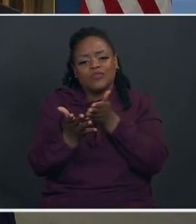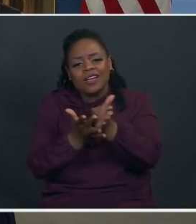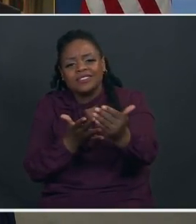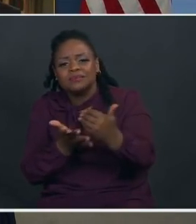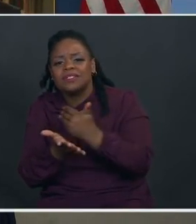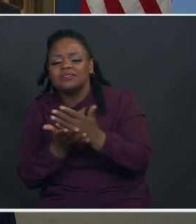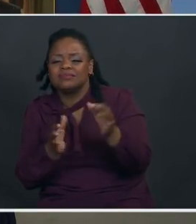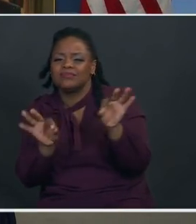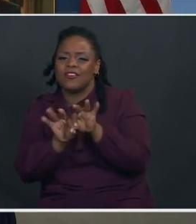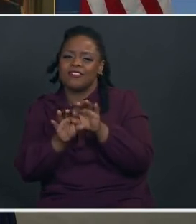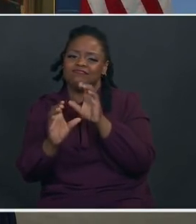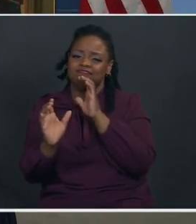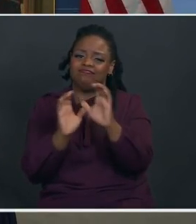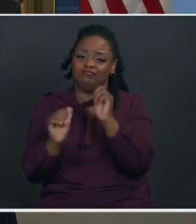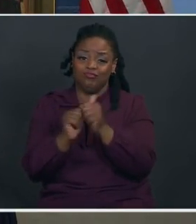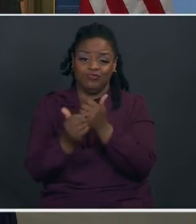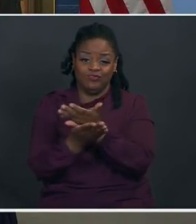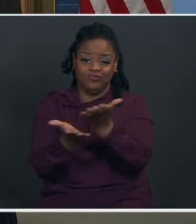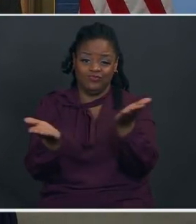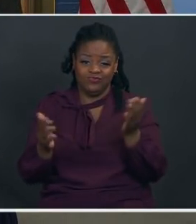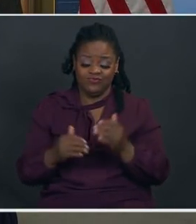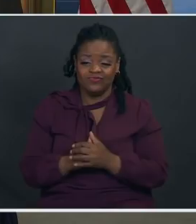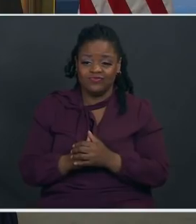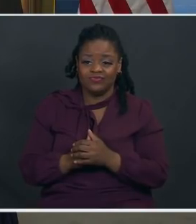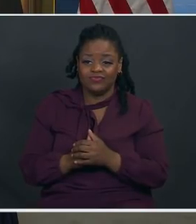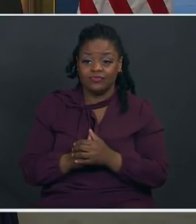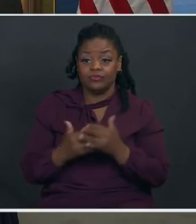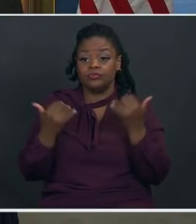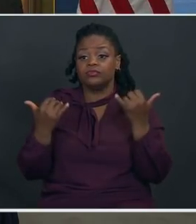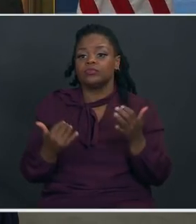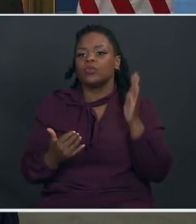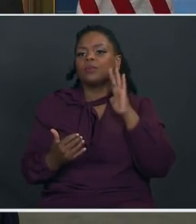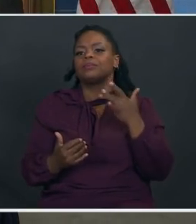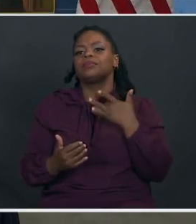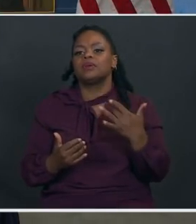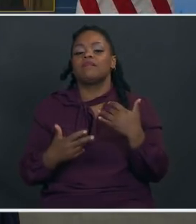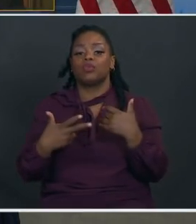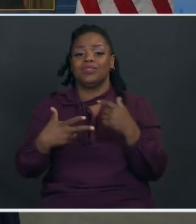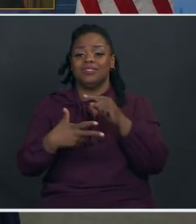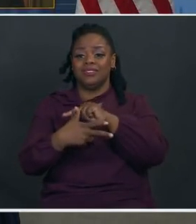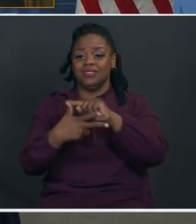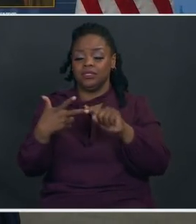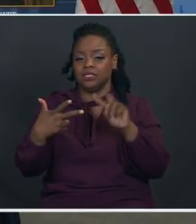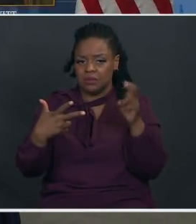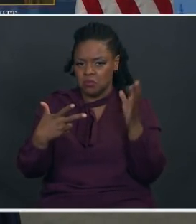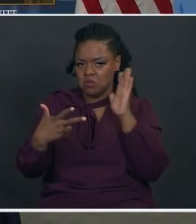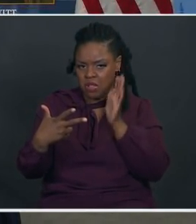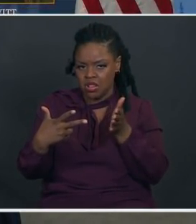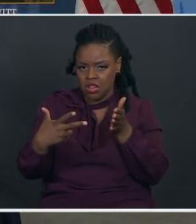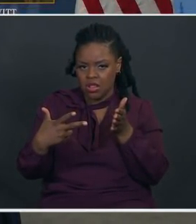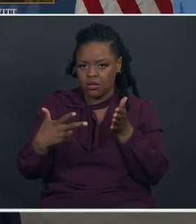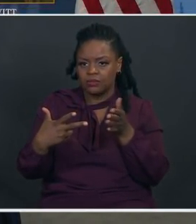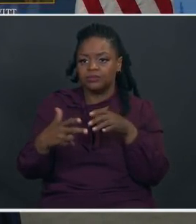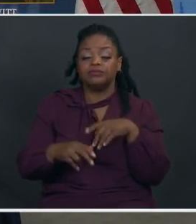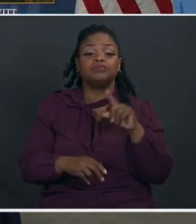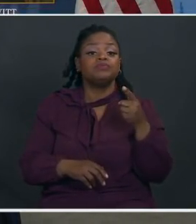During these briefings, you generally hear about three topics. First, the current state of the pandemic,